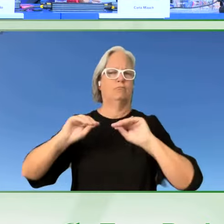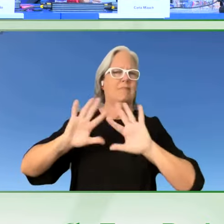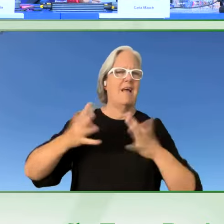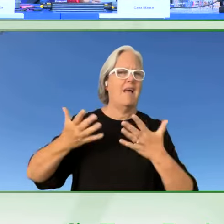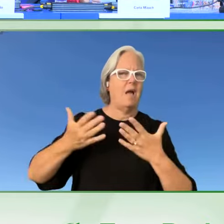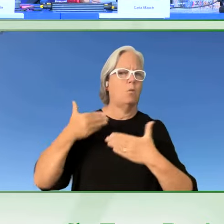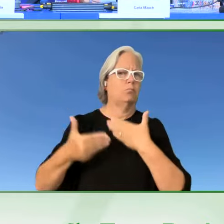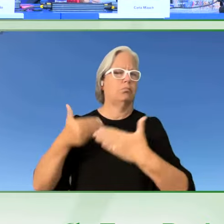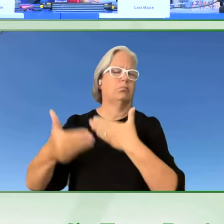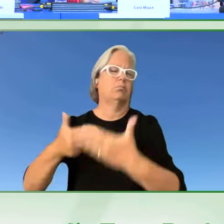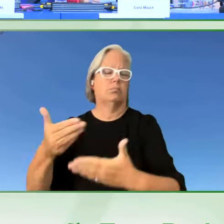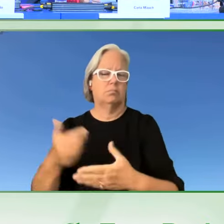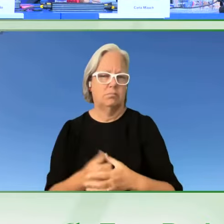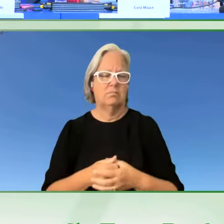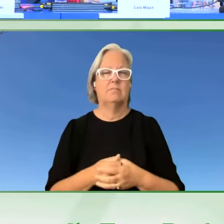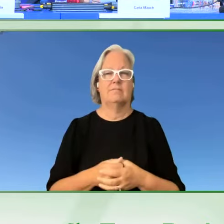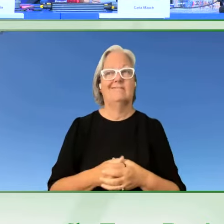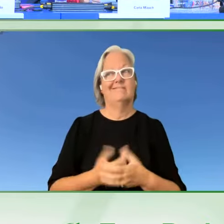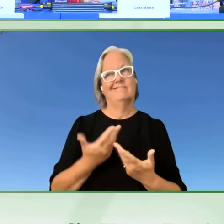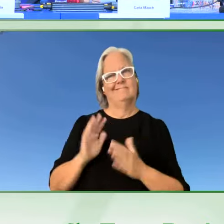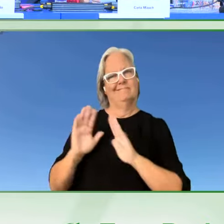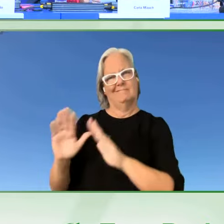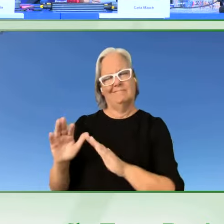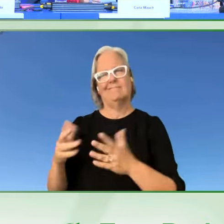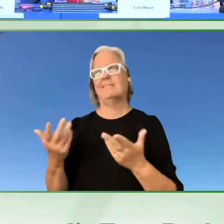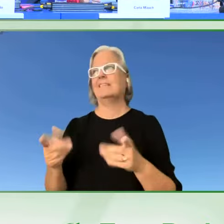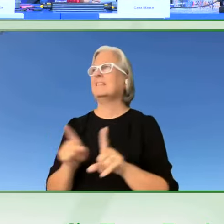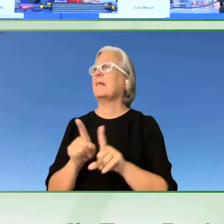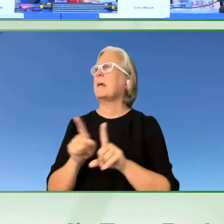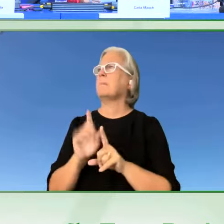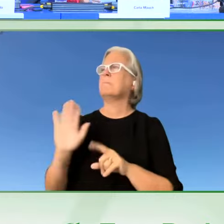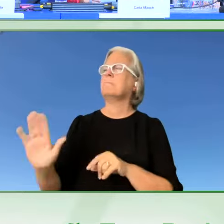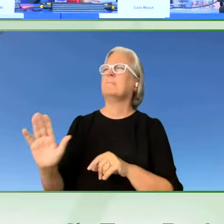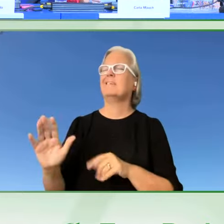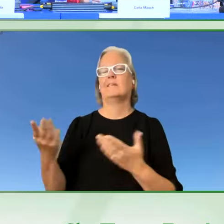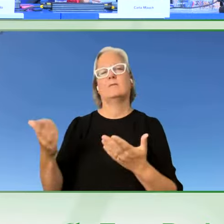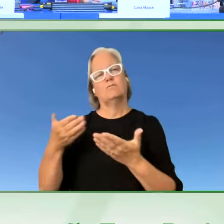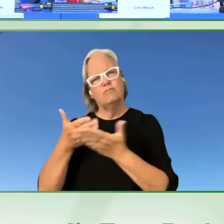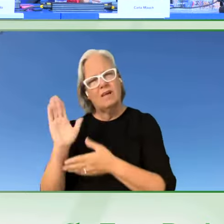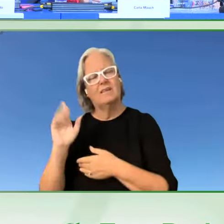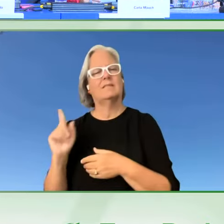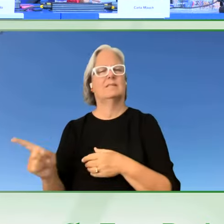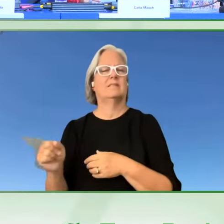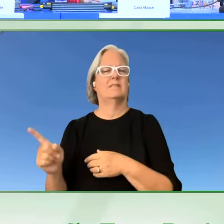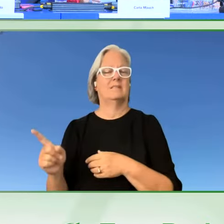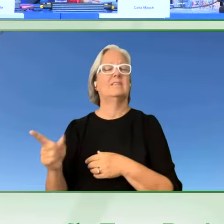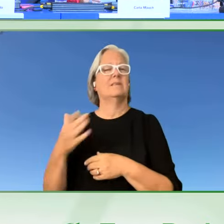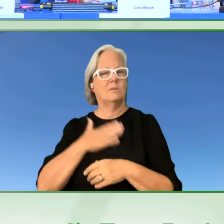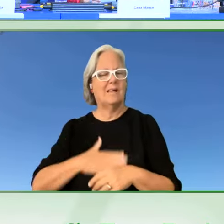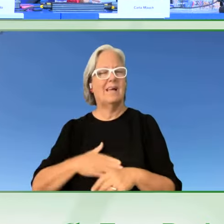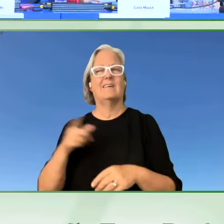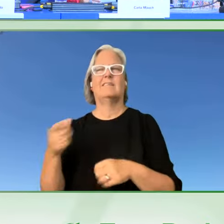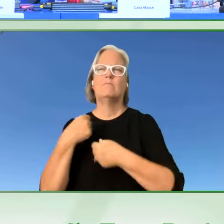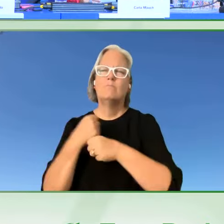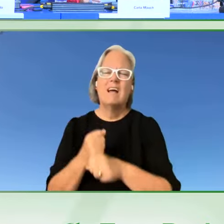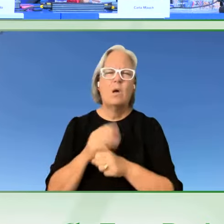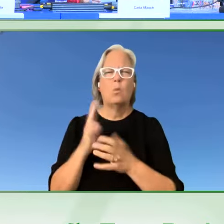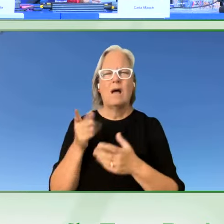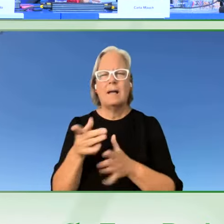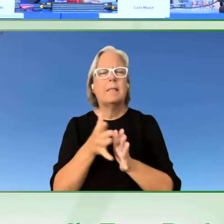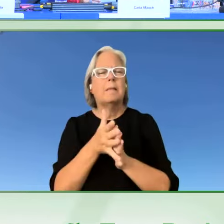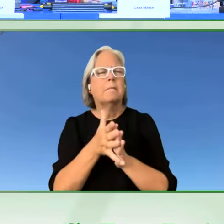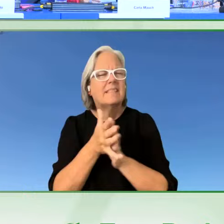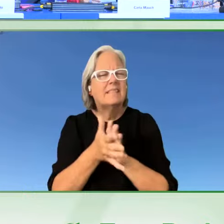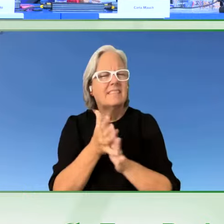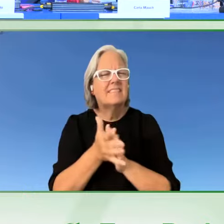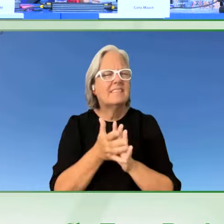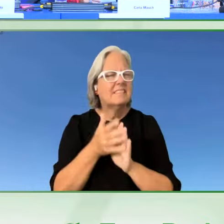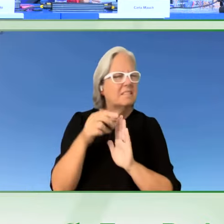For the first time in my life, I questioned, is music only for people who can hear it?